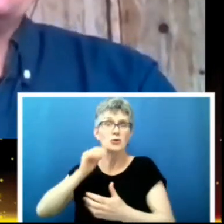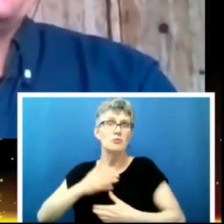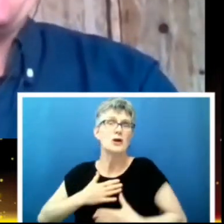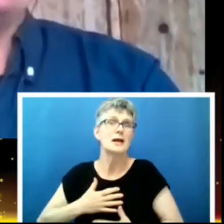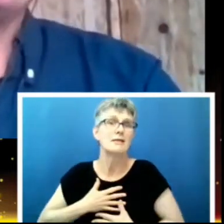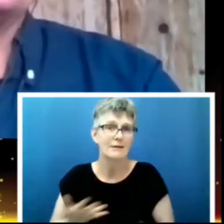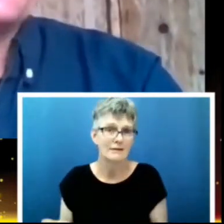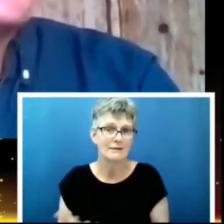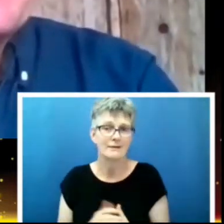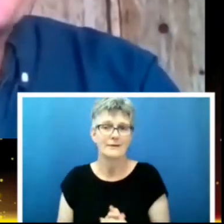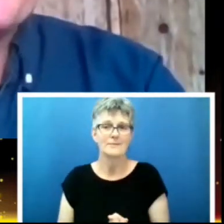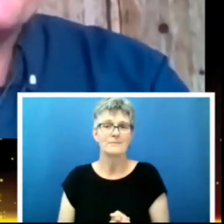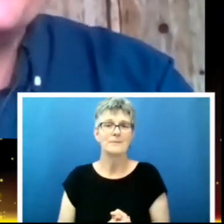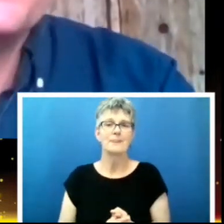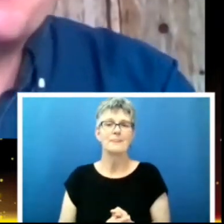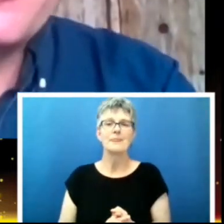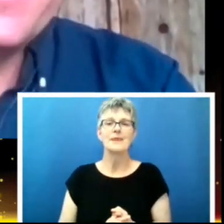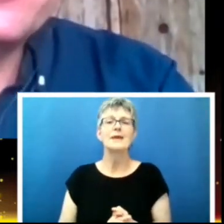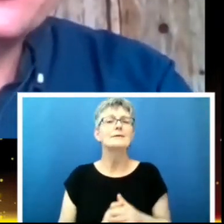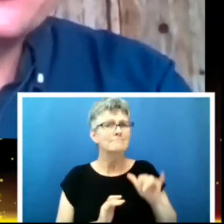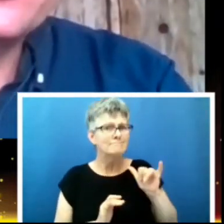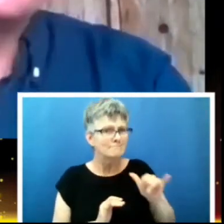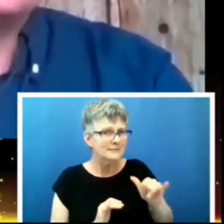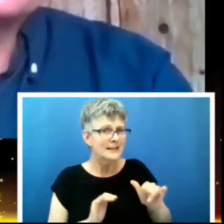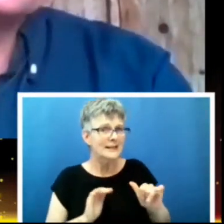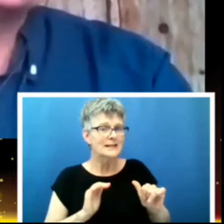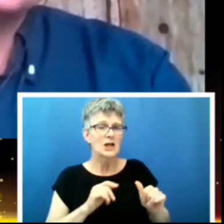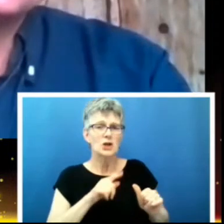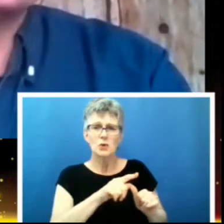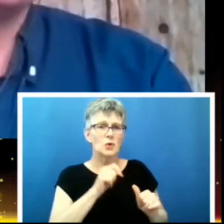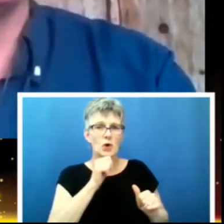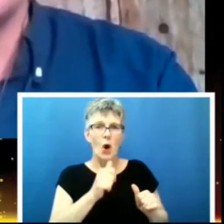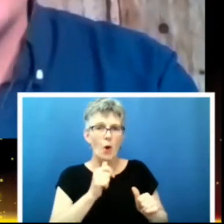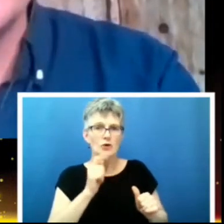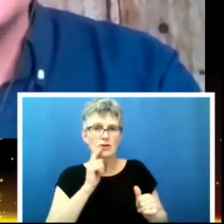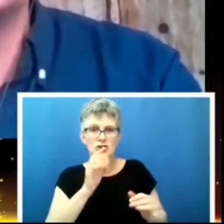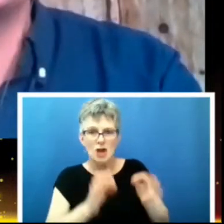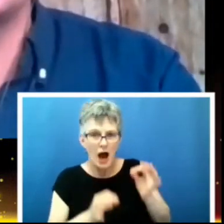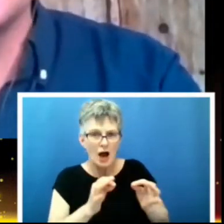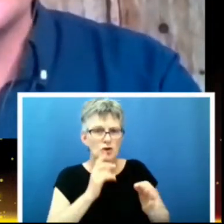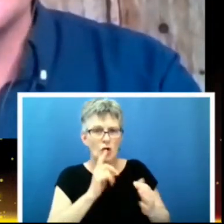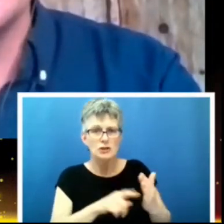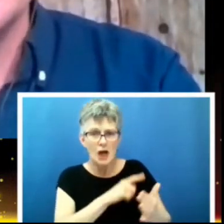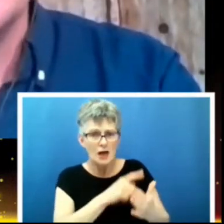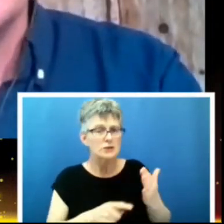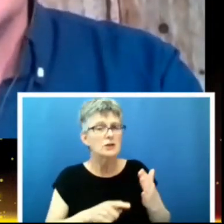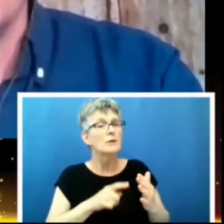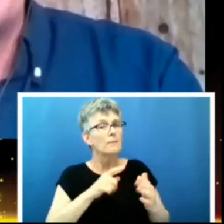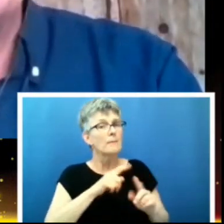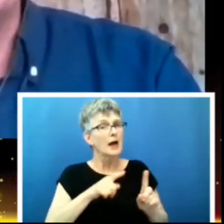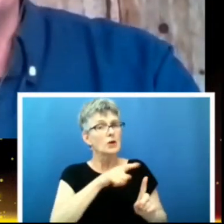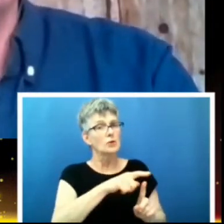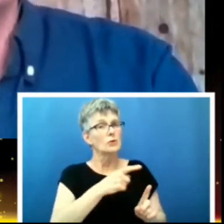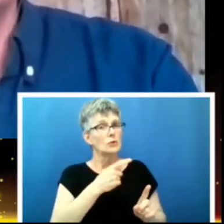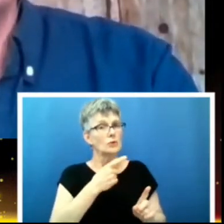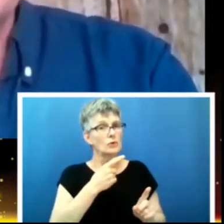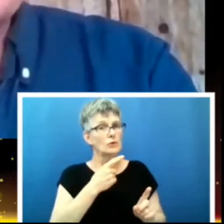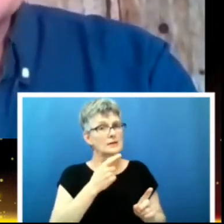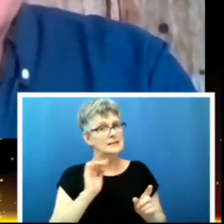have a judgemental view about any of this but you're suggesting there's a lot that you can learn when you choose to focus